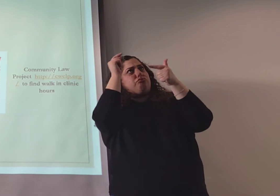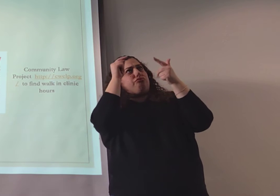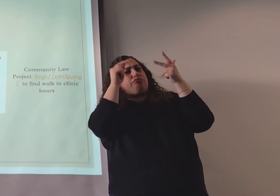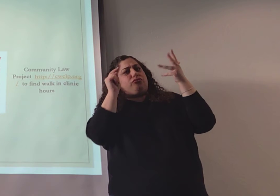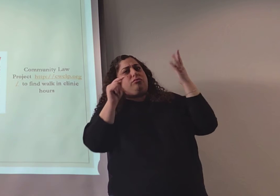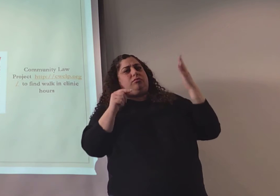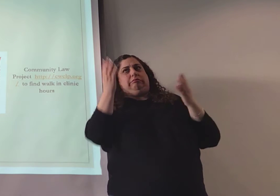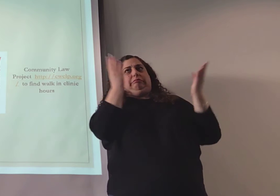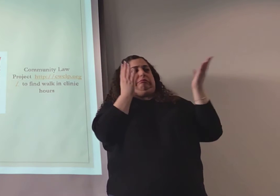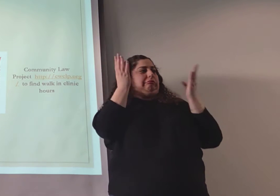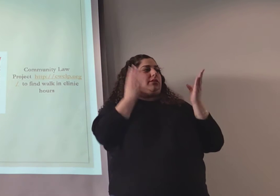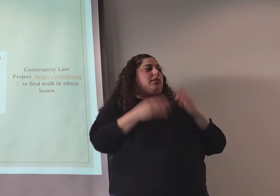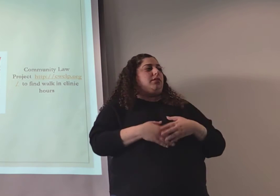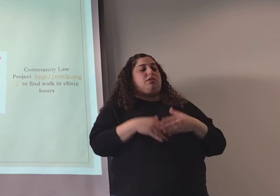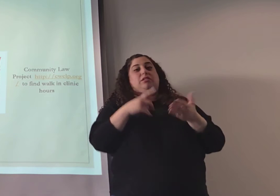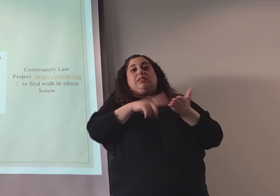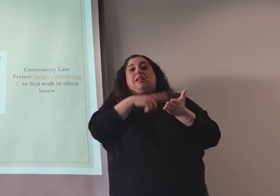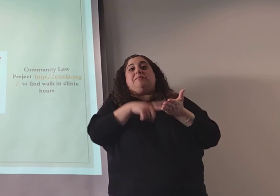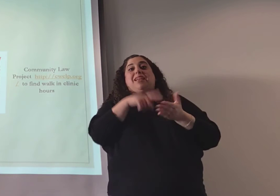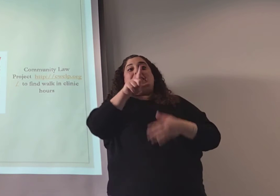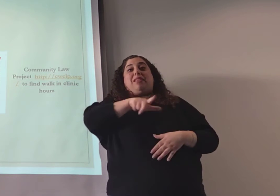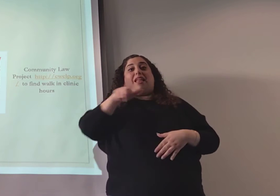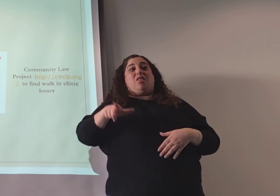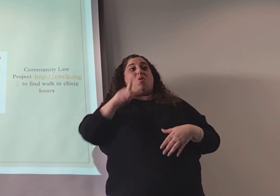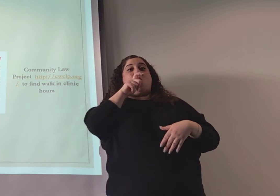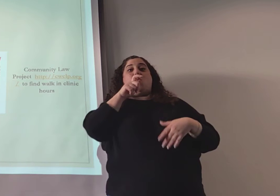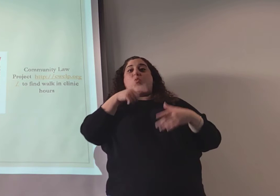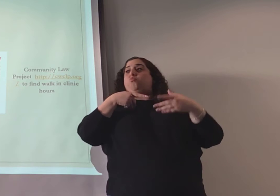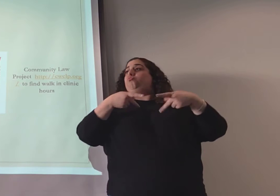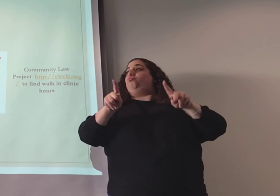So this clinic can help figure that out.